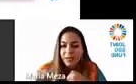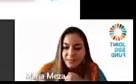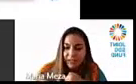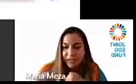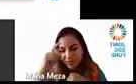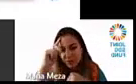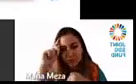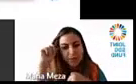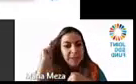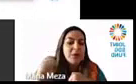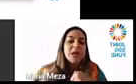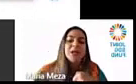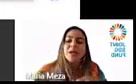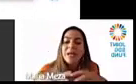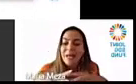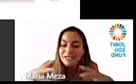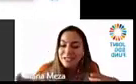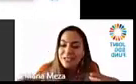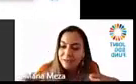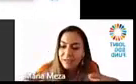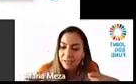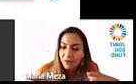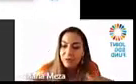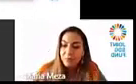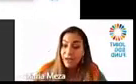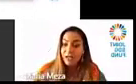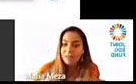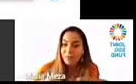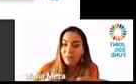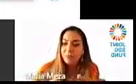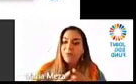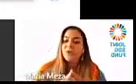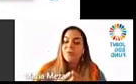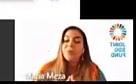or x element that could improve this initiative that I have to It is leaving me at this time, but I